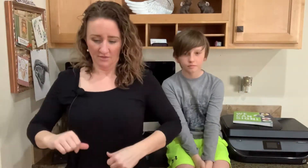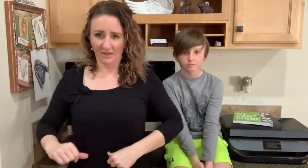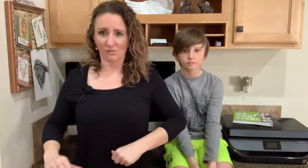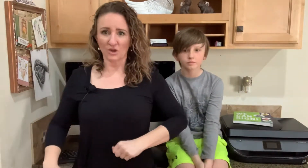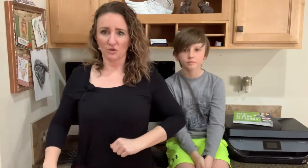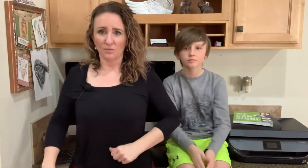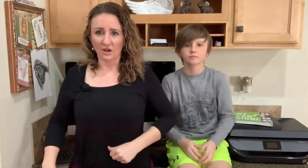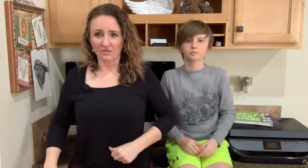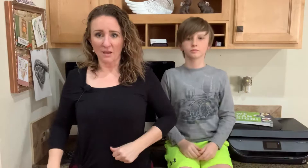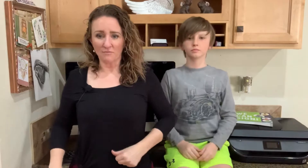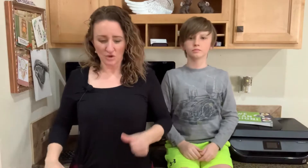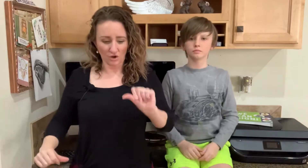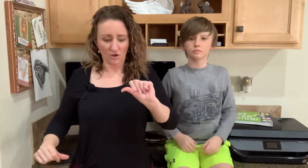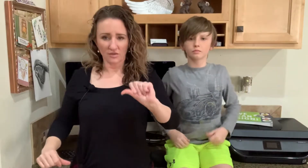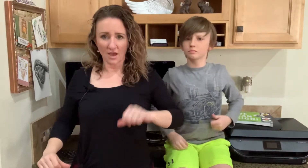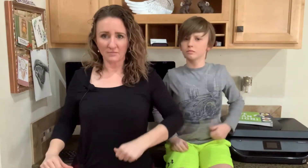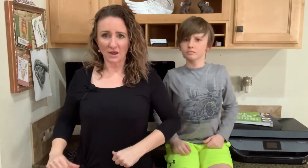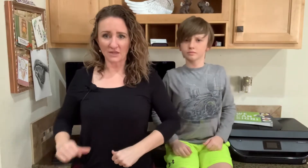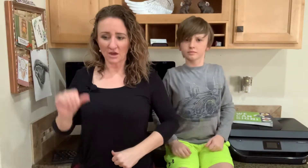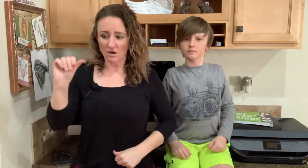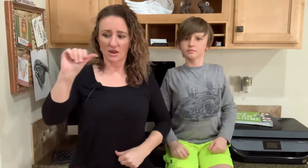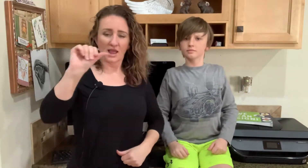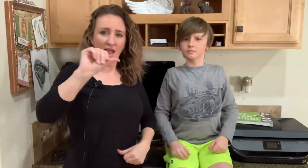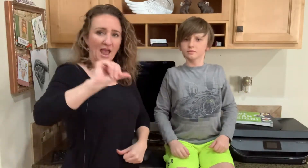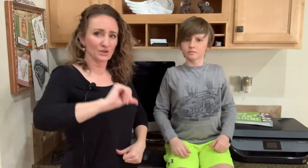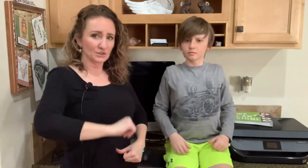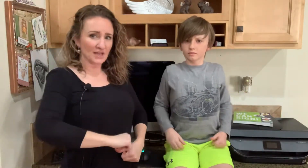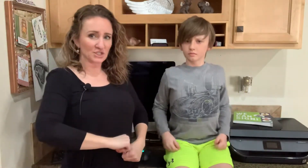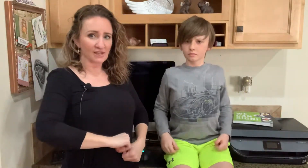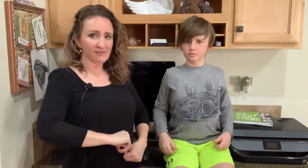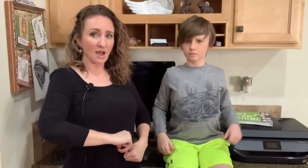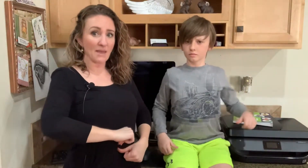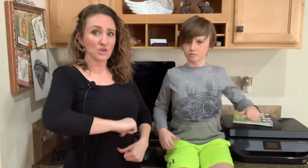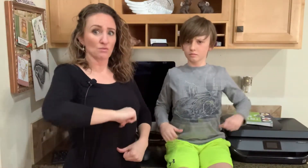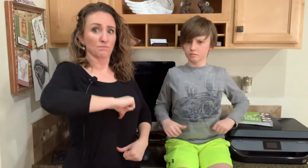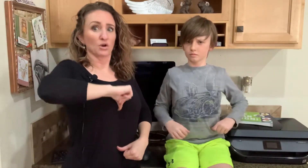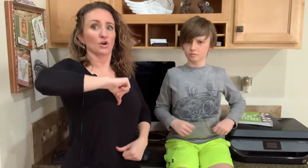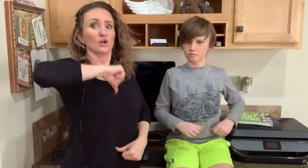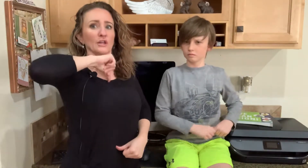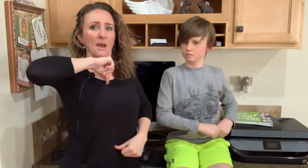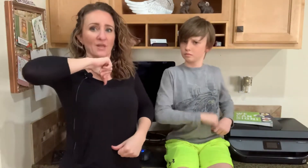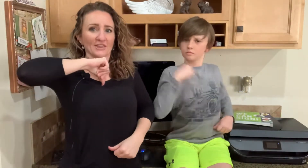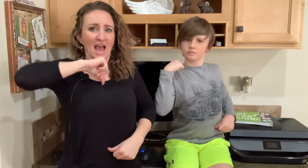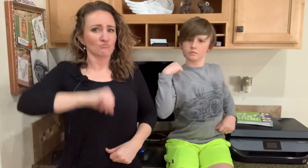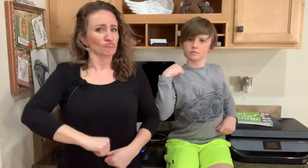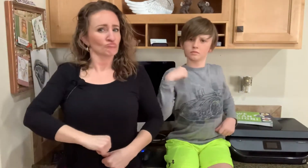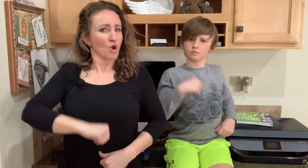This one you put a thumb, your thumb down here, and you touch this thumb and you pull it up like that.